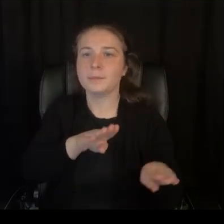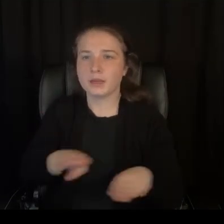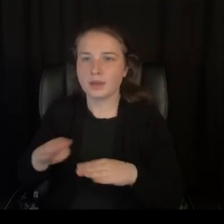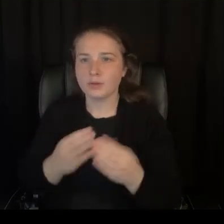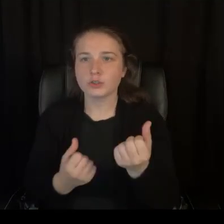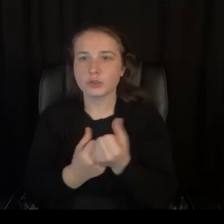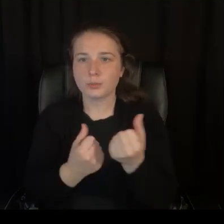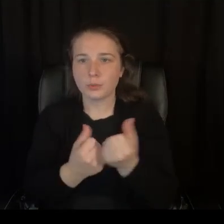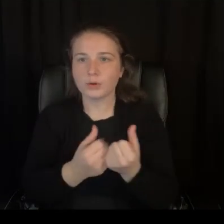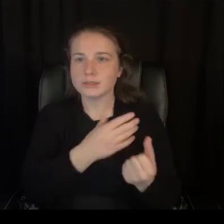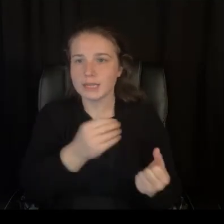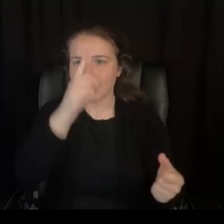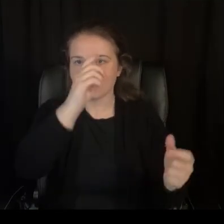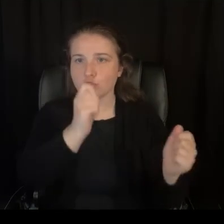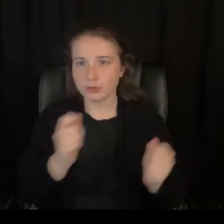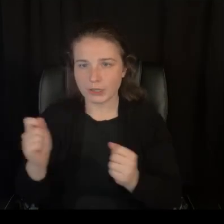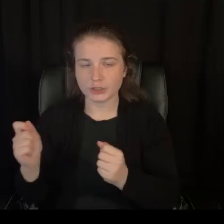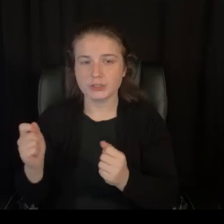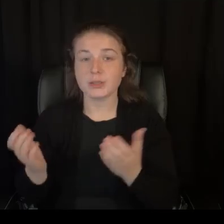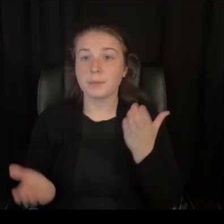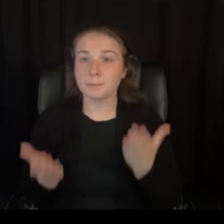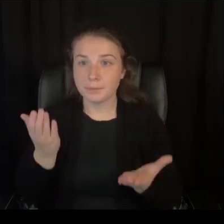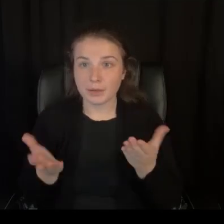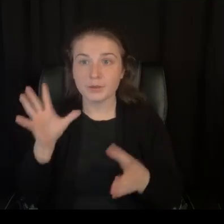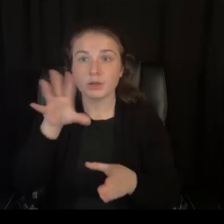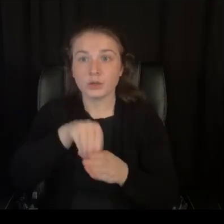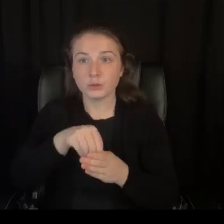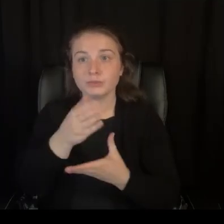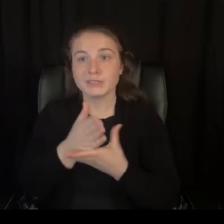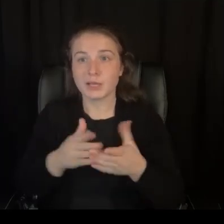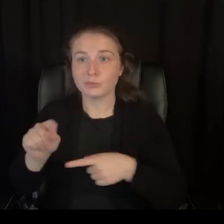supports and strategies, which may include the need for training.